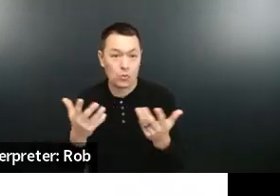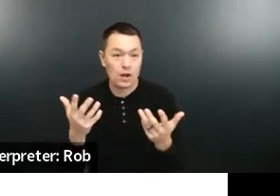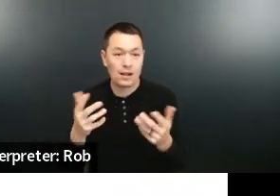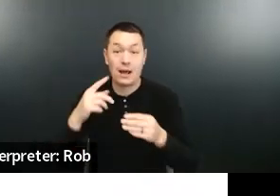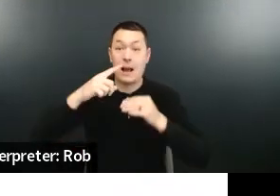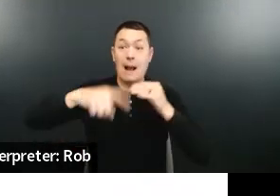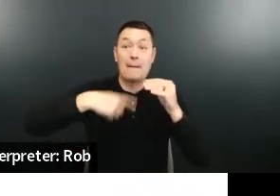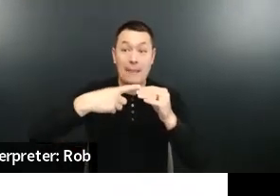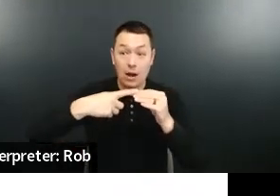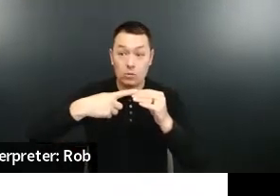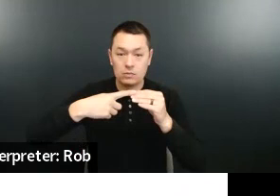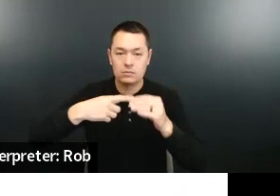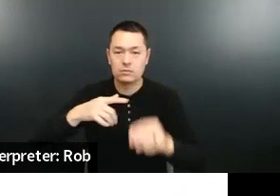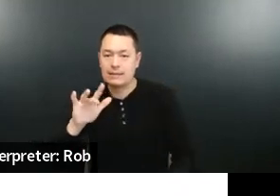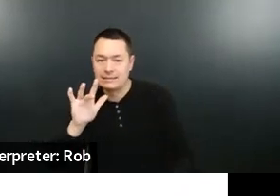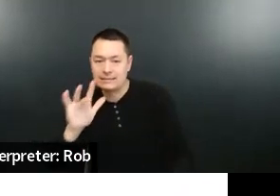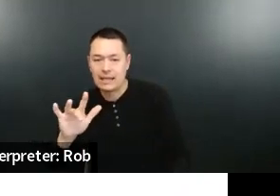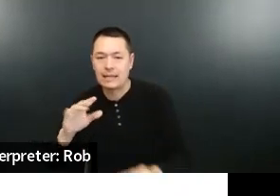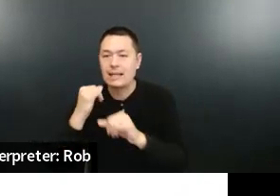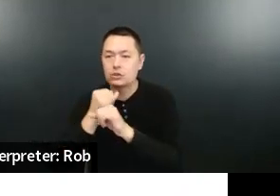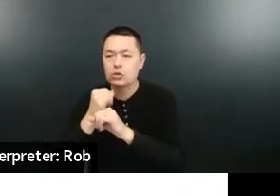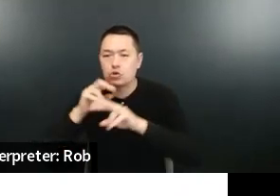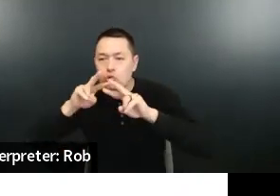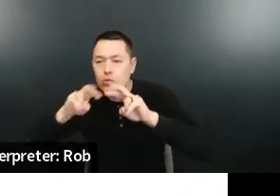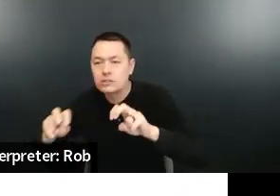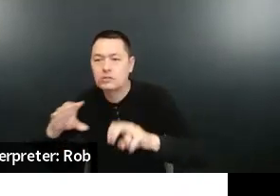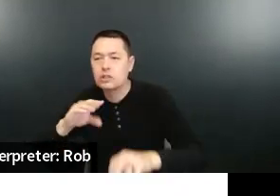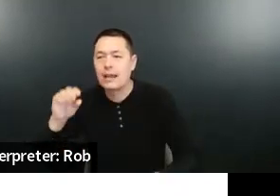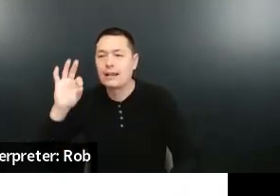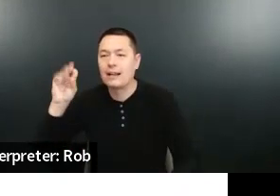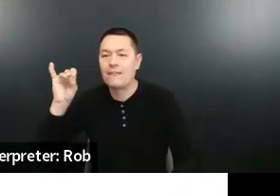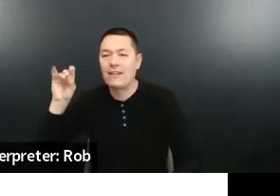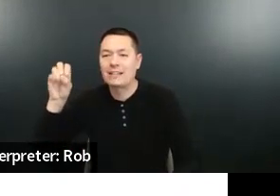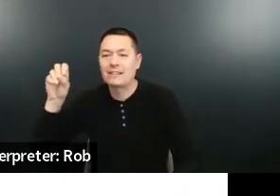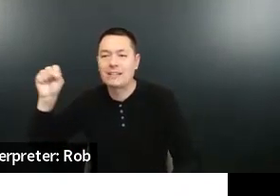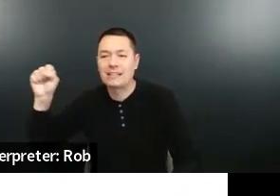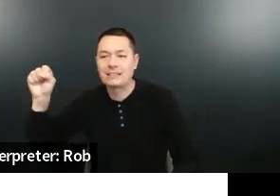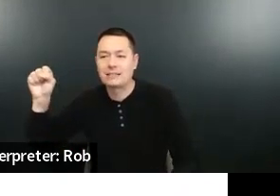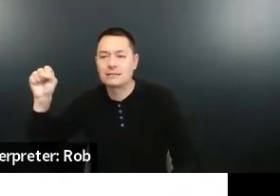and then select institutional research and effectiveness. Alex, will the PowerPoint be made available?